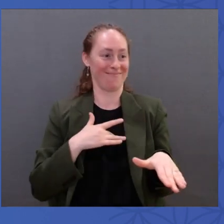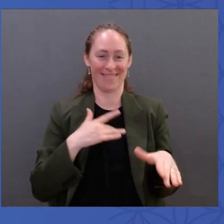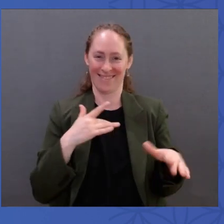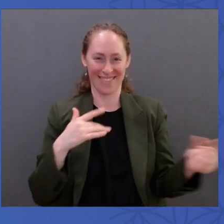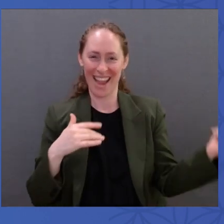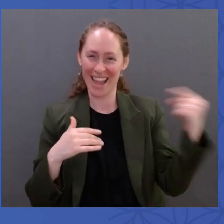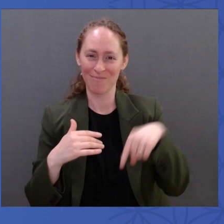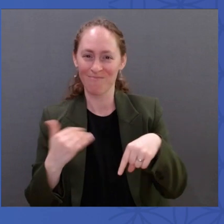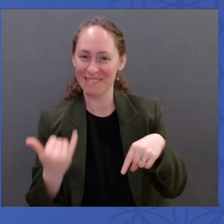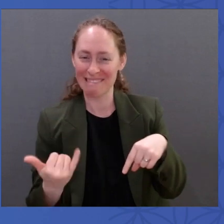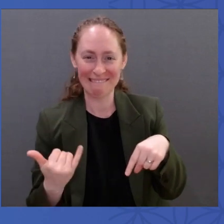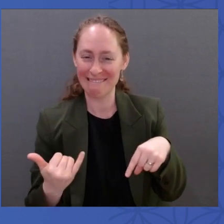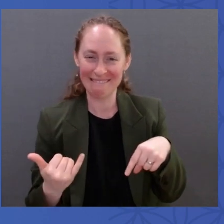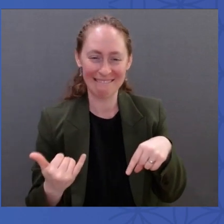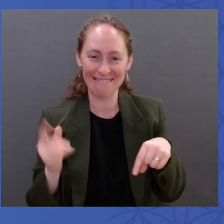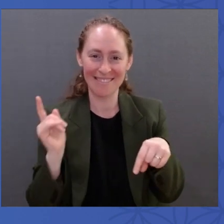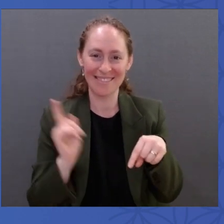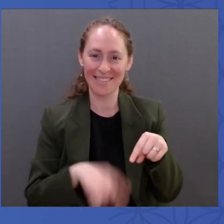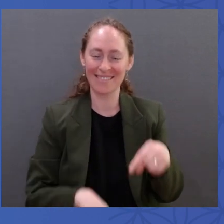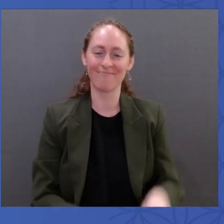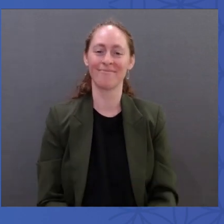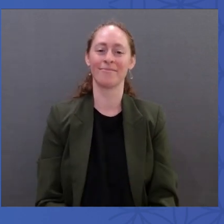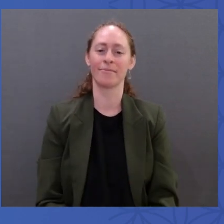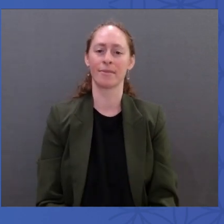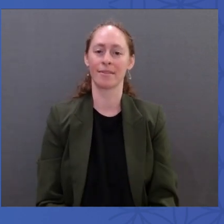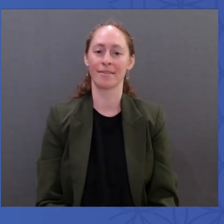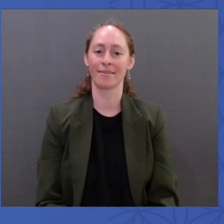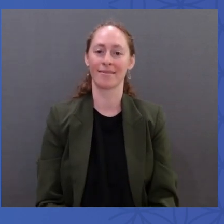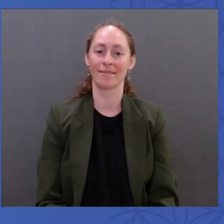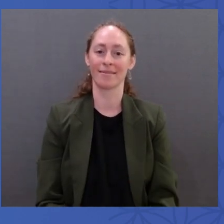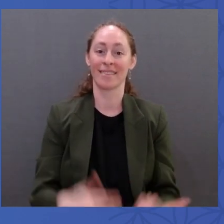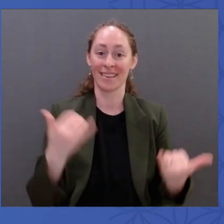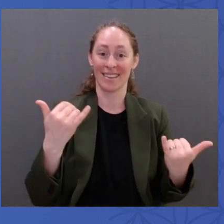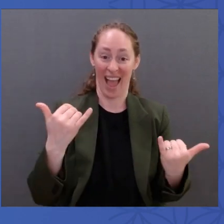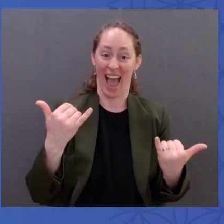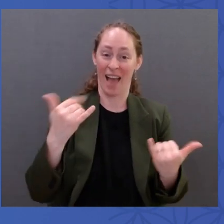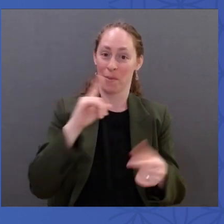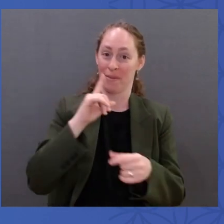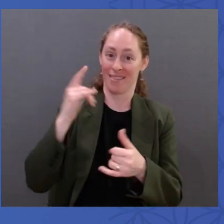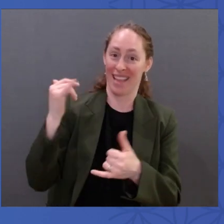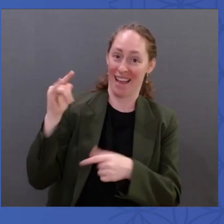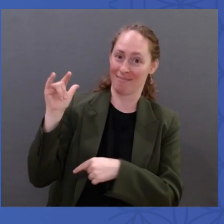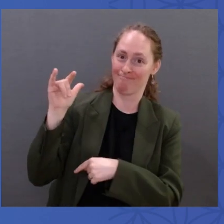He is, in fact, on a plane to Tokyo as we speak. But it is a pleasure for me to be representing